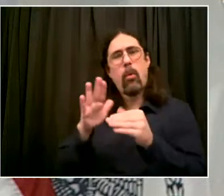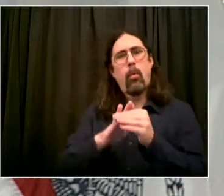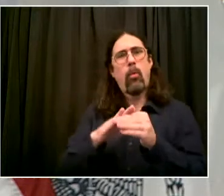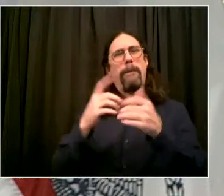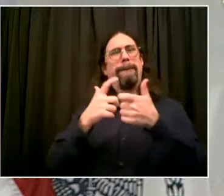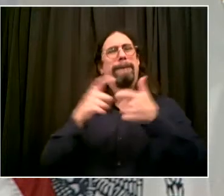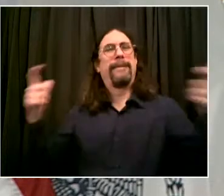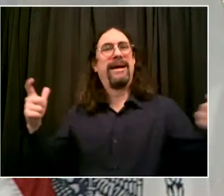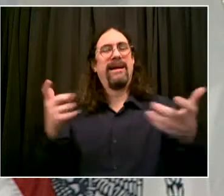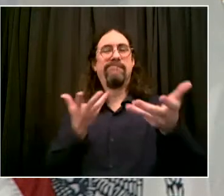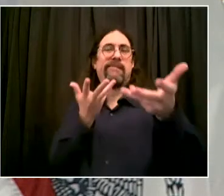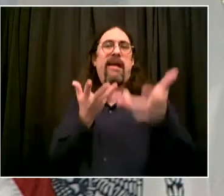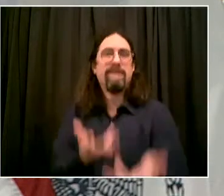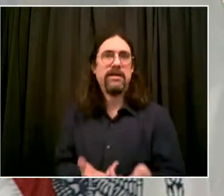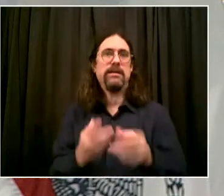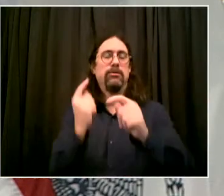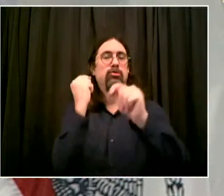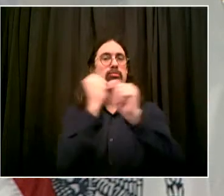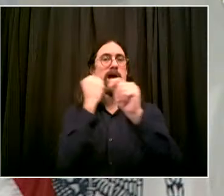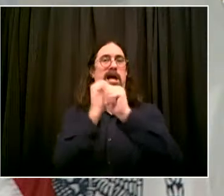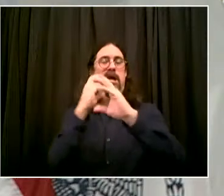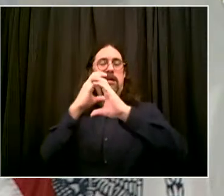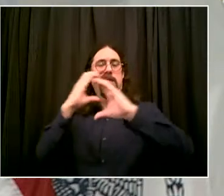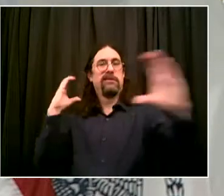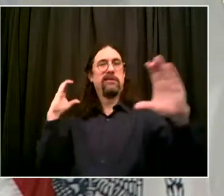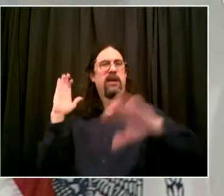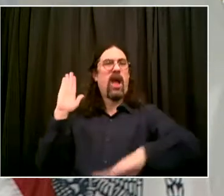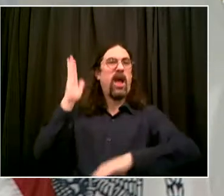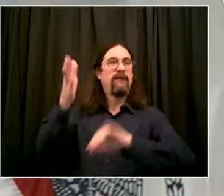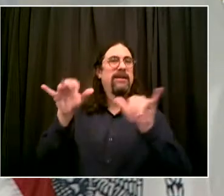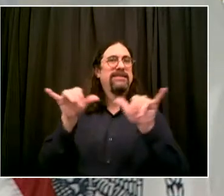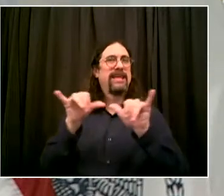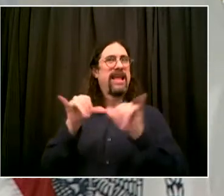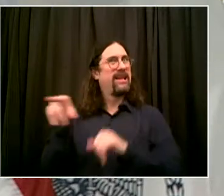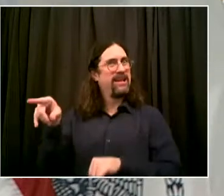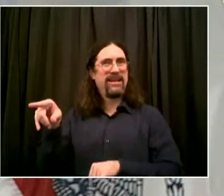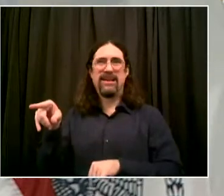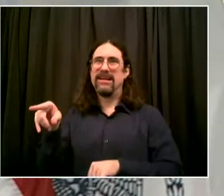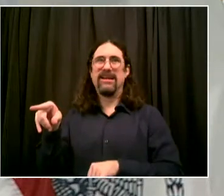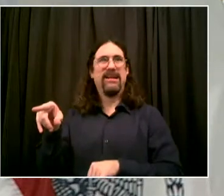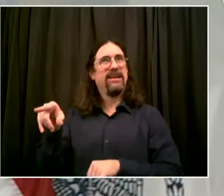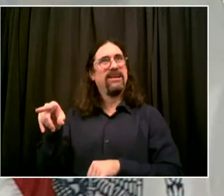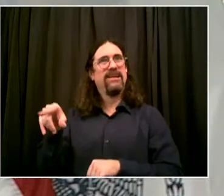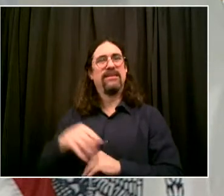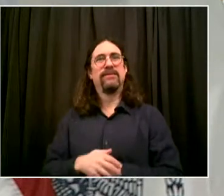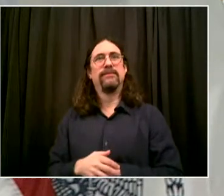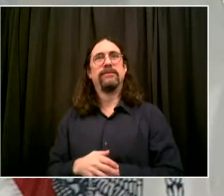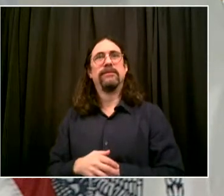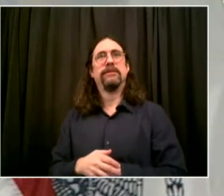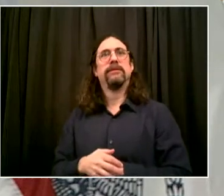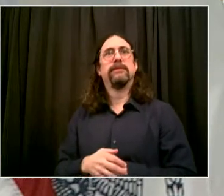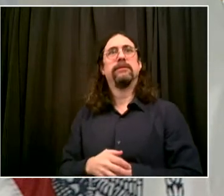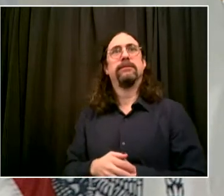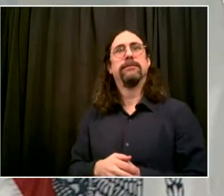WE ARE E INDOG G MORE WORK ON ENFORCEMENT OF OVERSIZE TRUCKS AND WERE GOING TO REALLY ENGAGE NOW AS WE START TO MOVE OUT OF